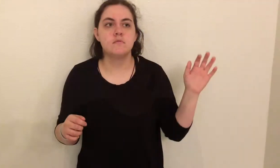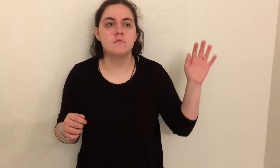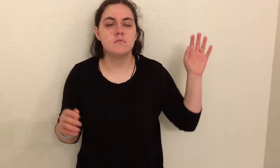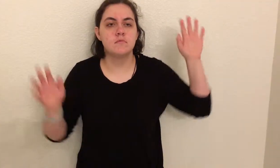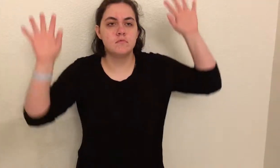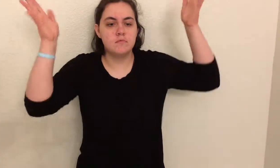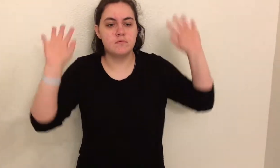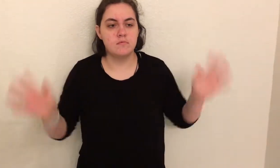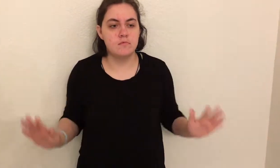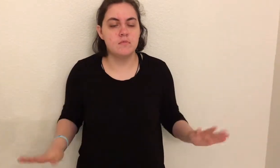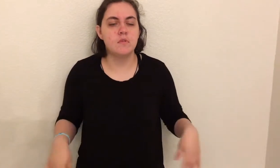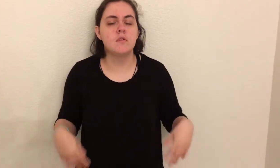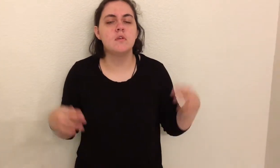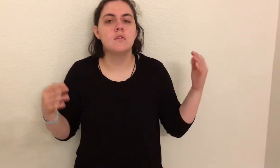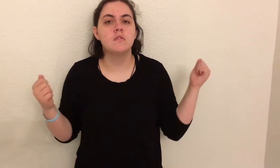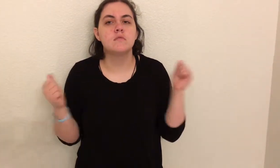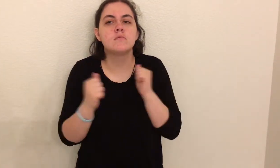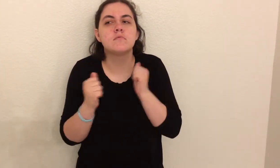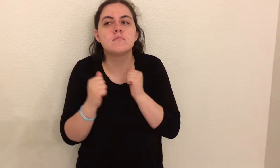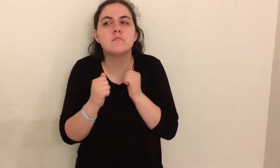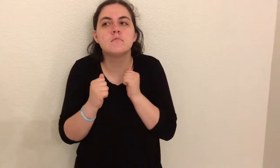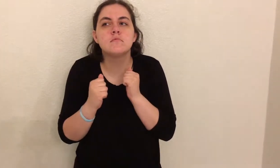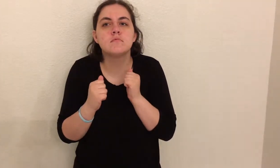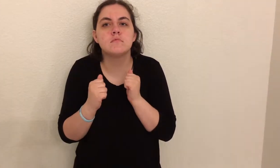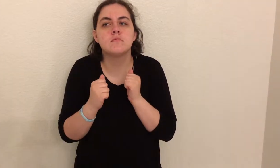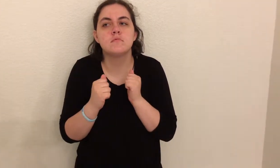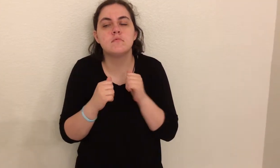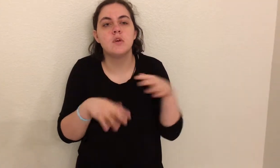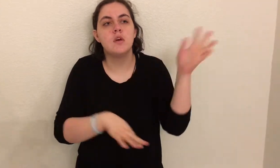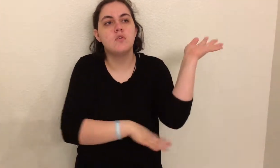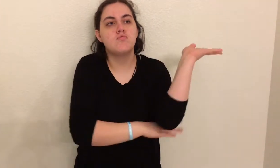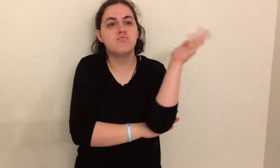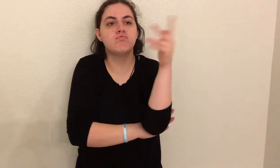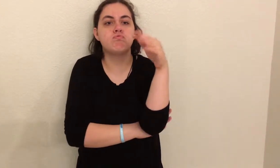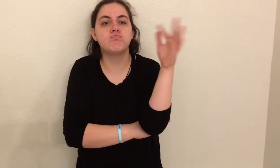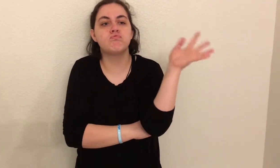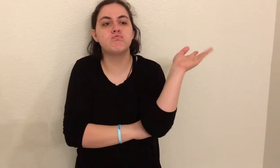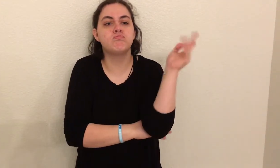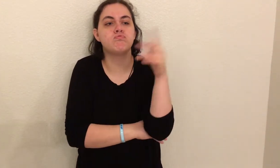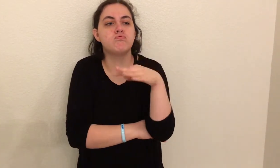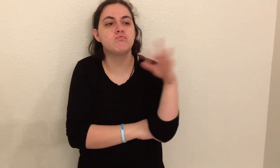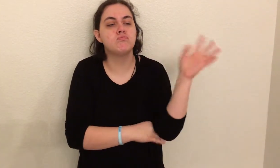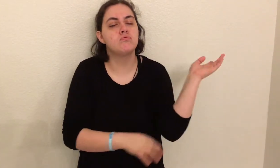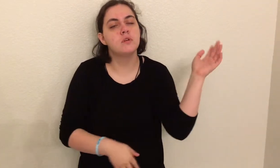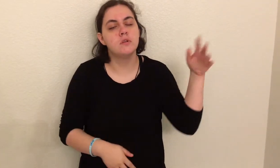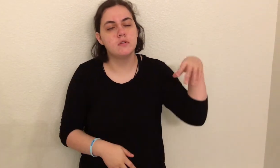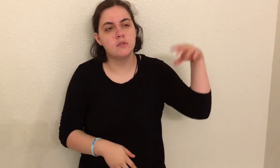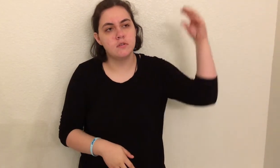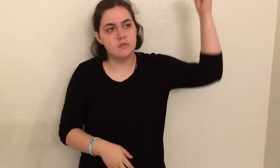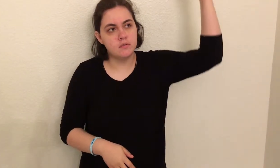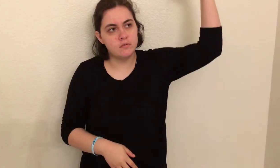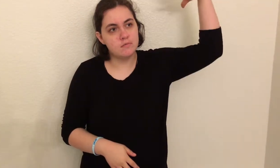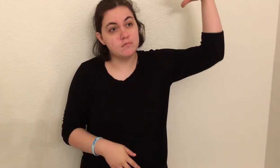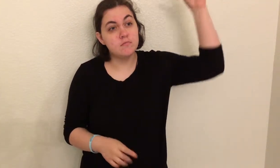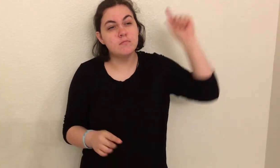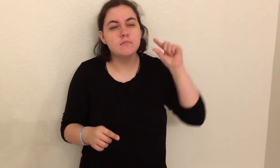Weather is cold, windy. There's a little bit of sun.